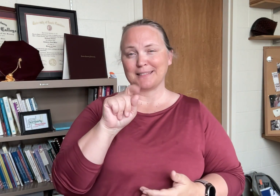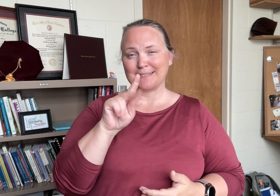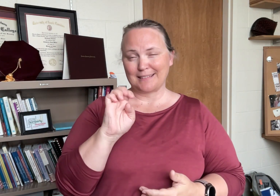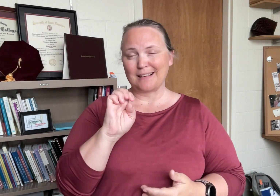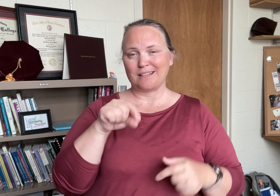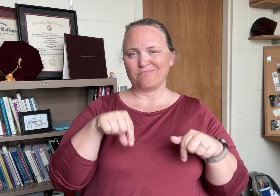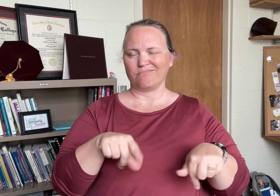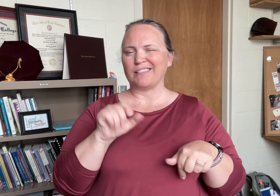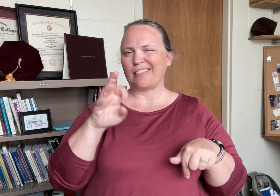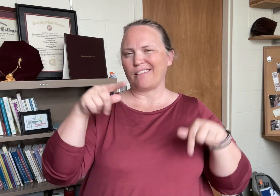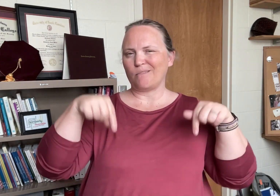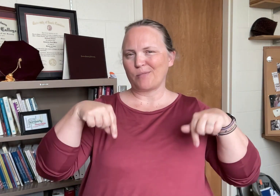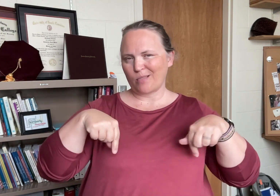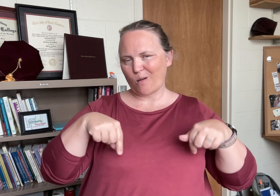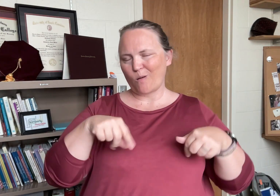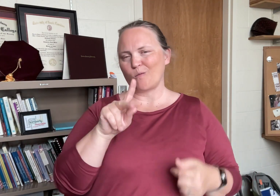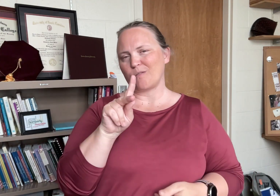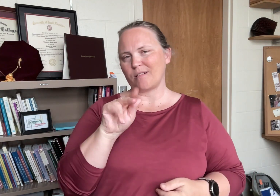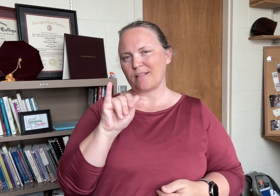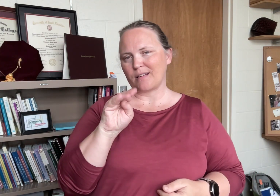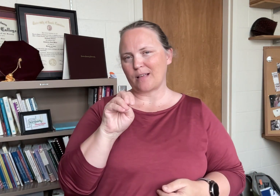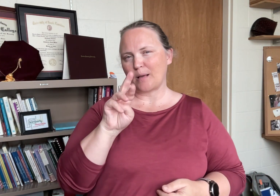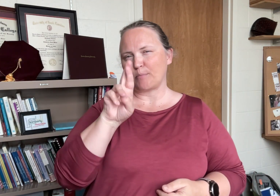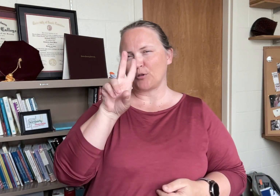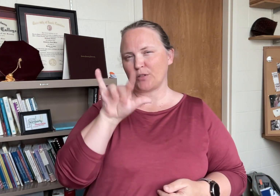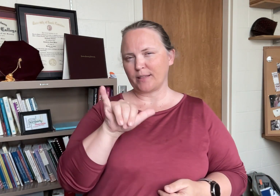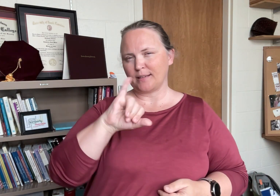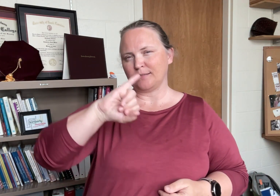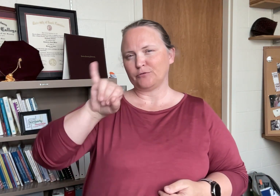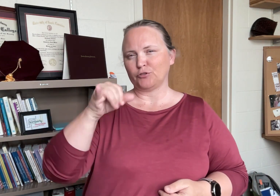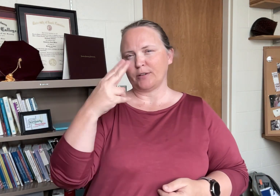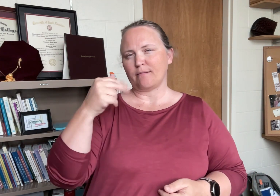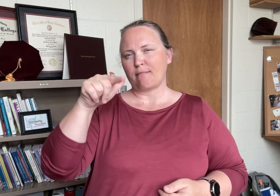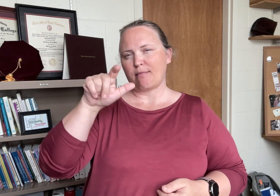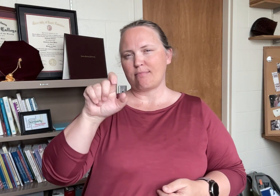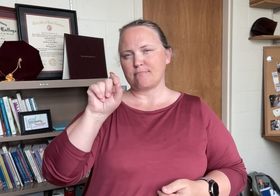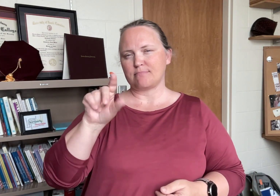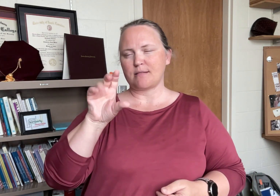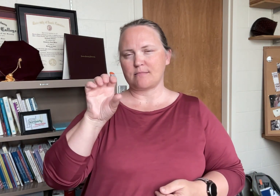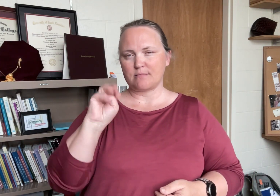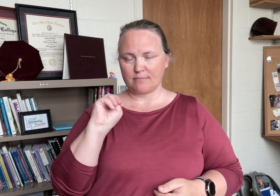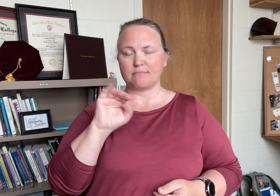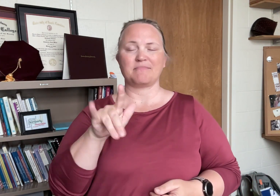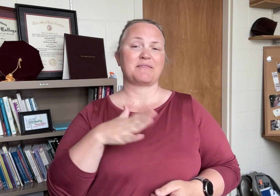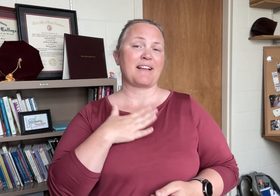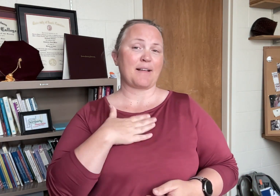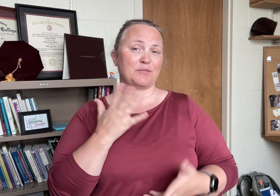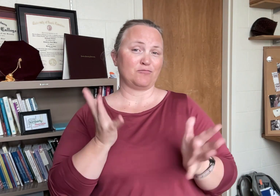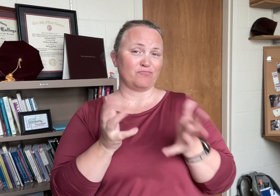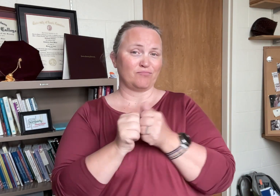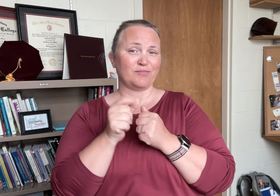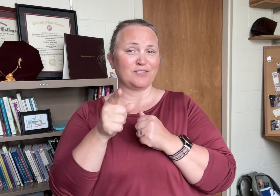The link is below, but KimberlyJHale. com and I'd be happy to chat with you to see how we might work together.